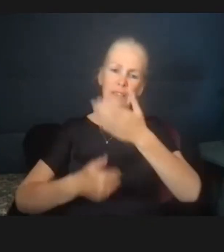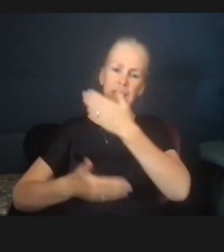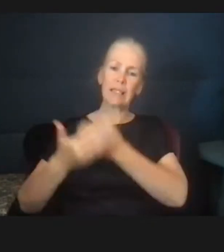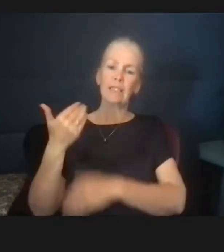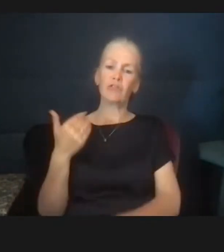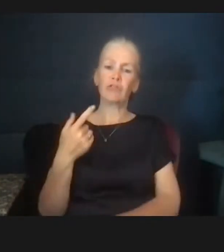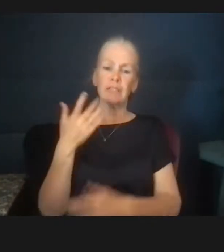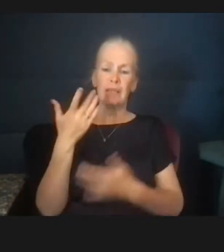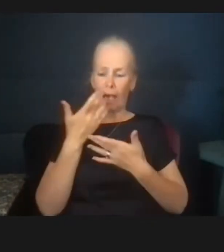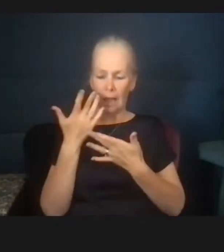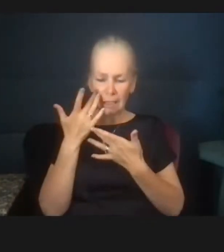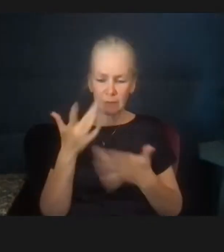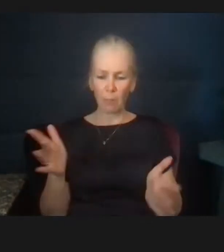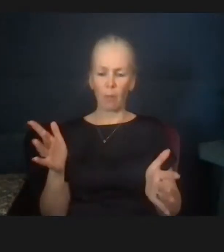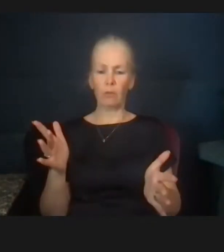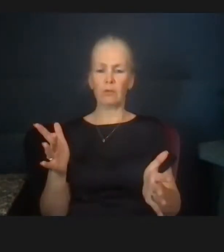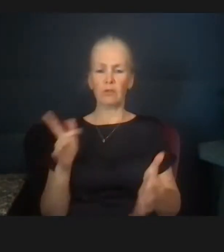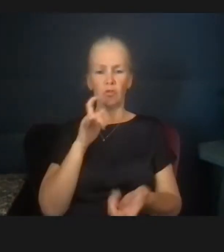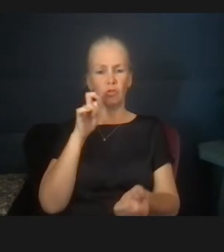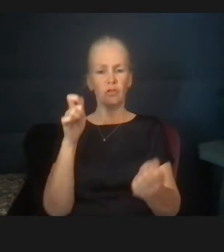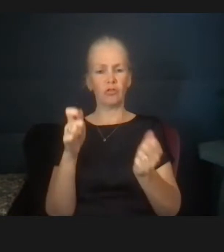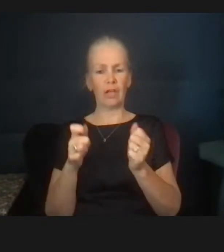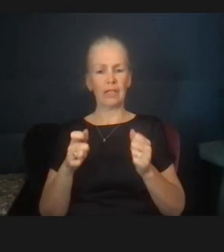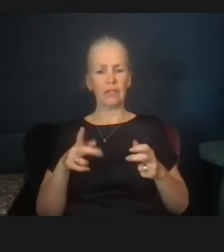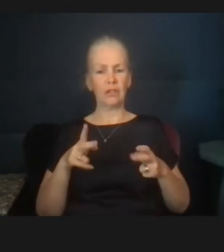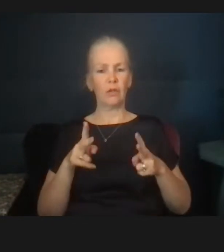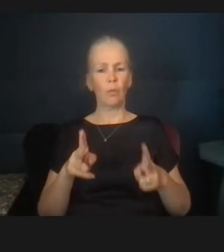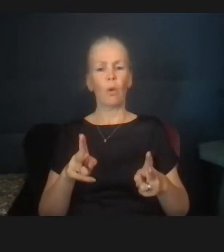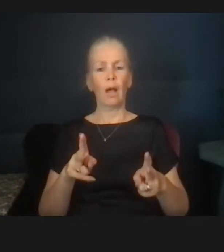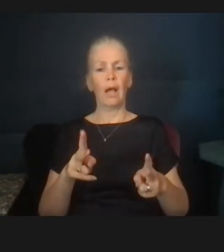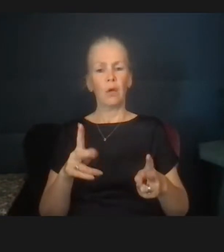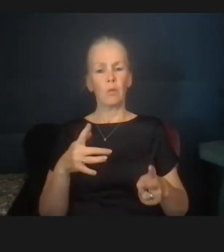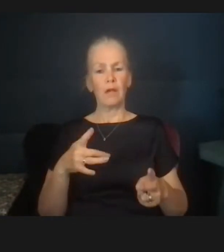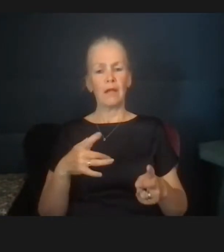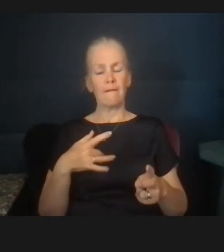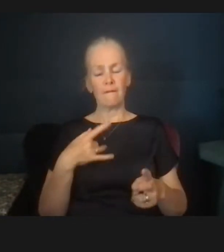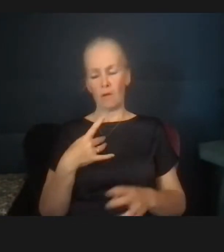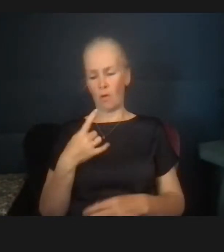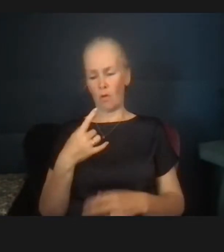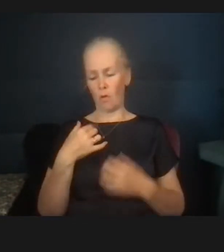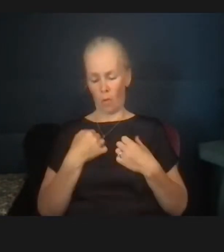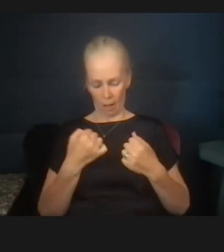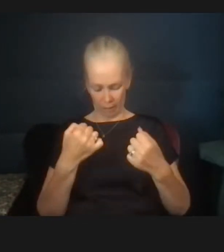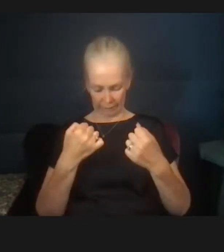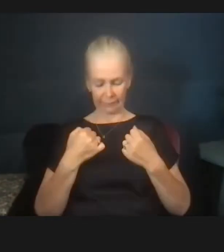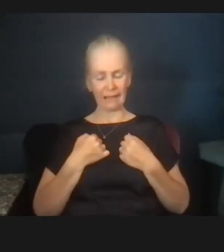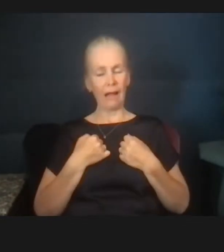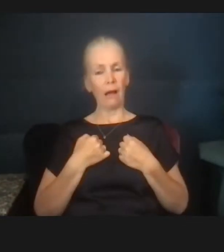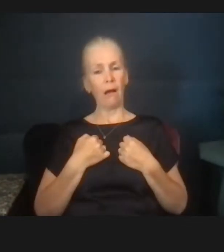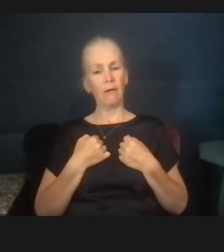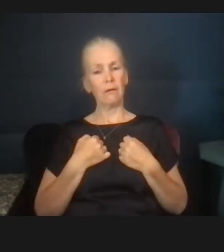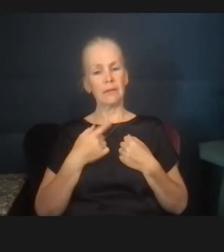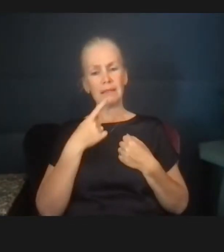expose us and sort of change the way that we view ourselves, or view myself, speaking personally,